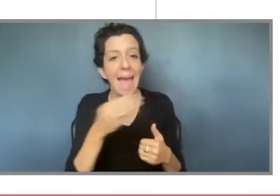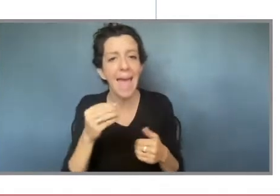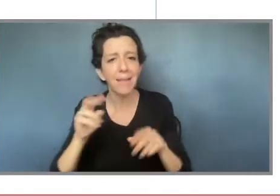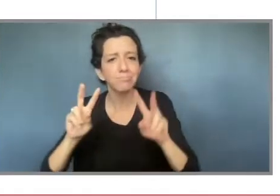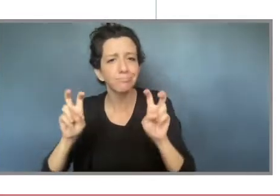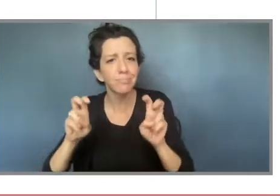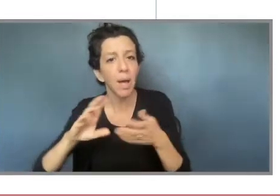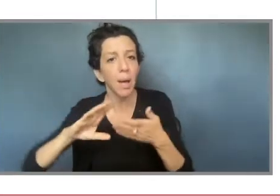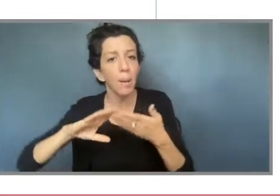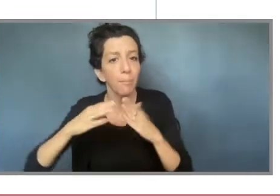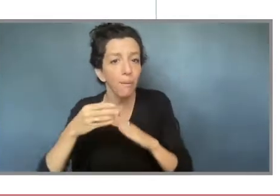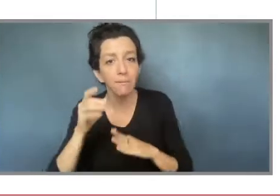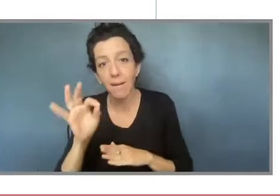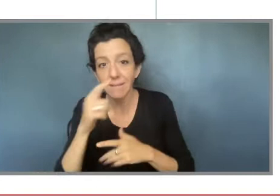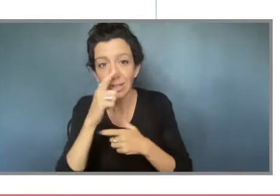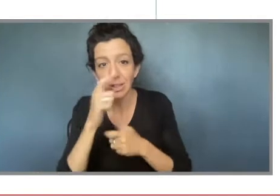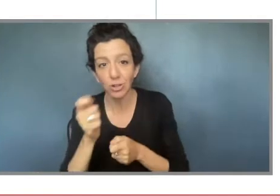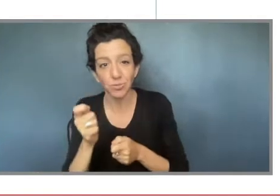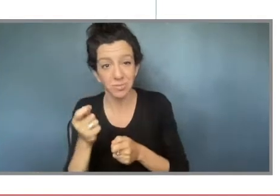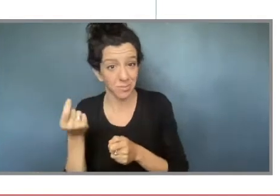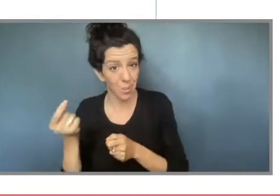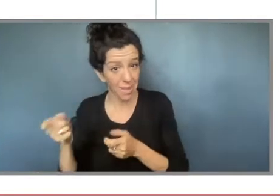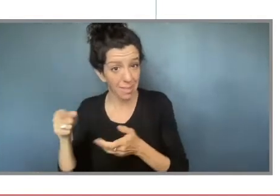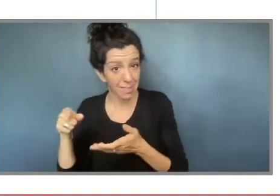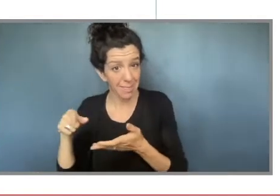Studio: And by communities of interest we mean by neighborhoods we mean any anything that.